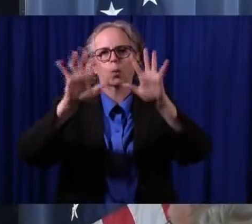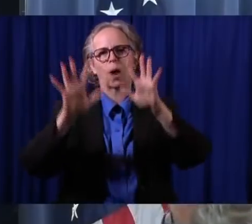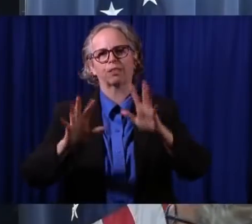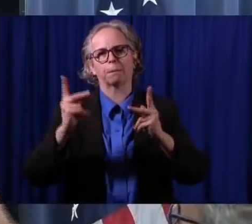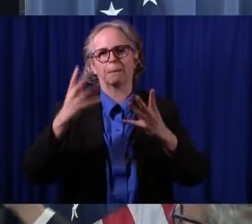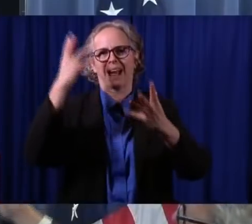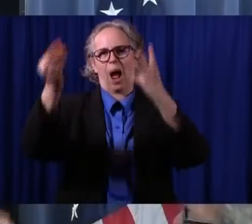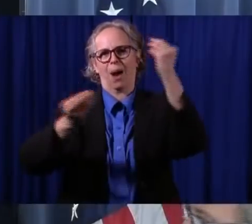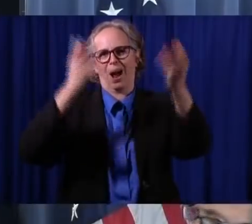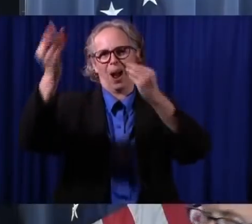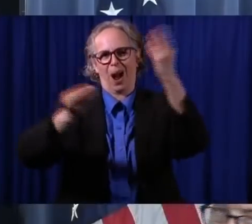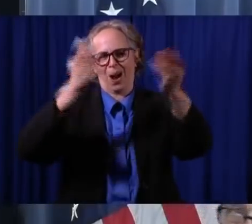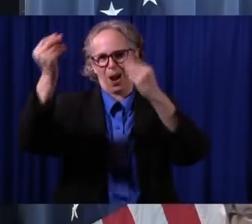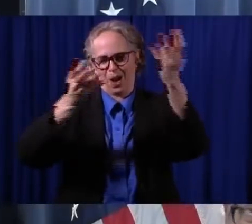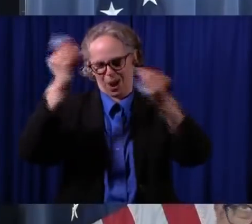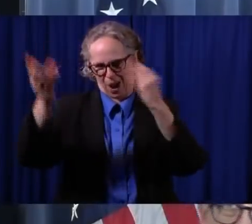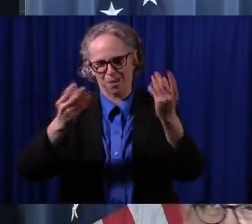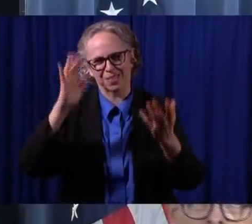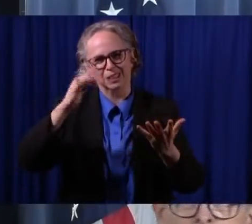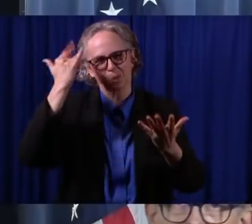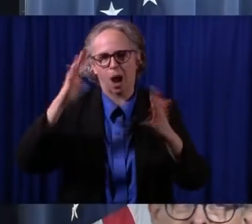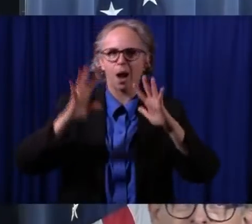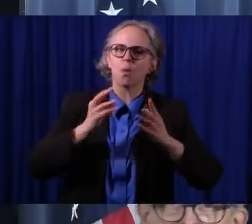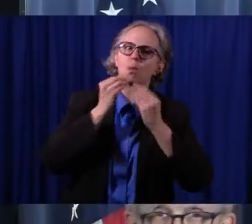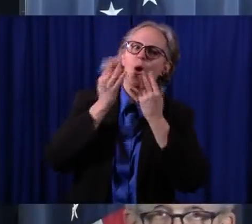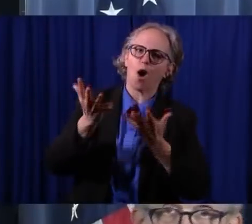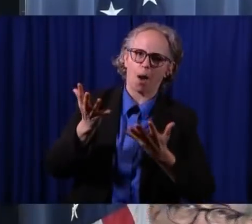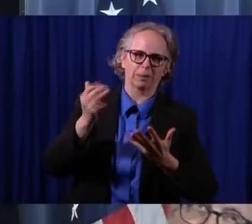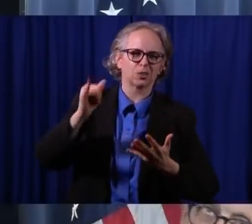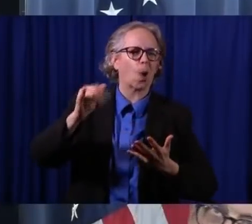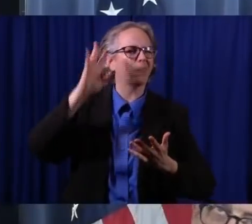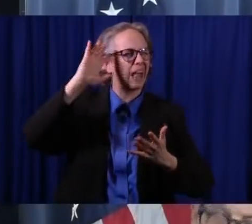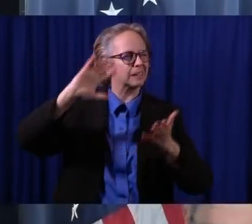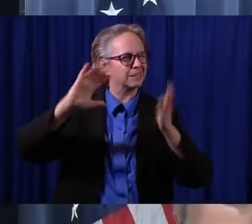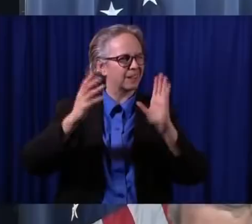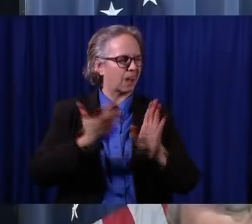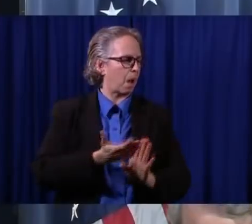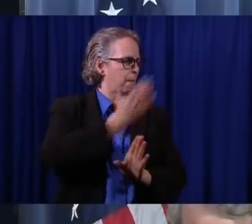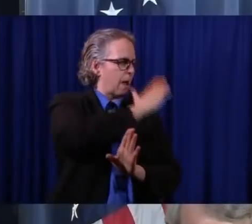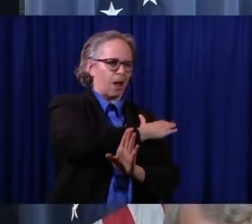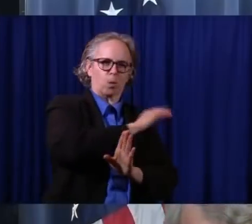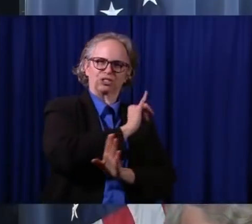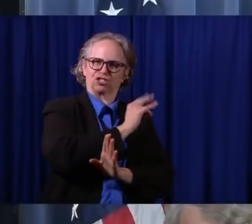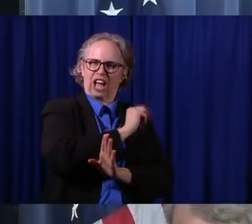PART OF THE DIFFERENCE IS THIS TIME OF YEAR. I WOULD SUSPECT THERE IS MORE